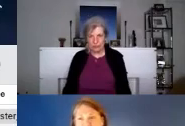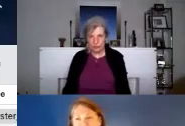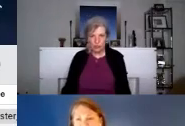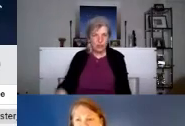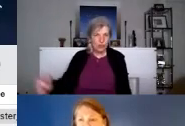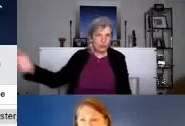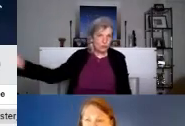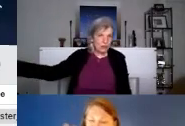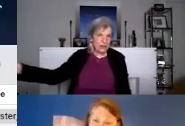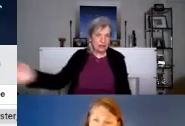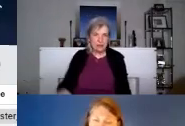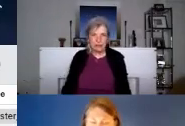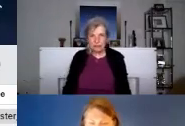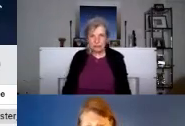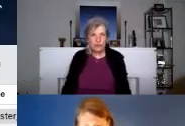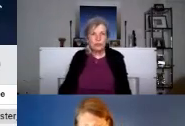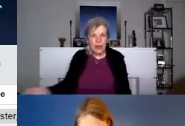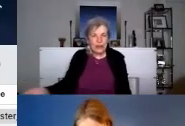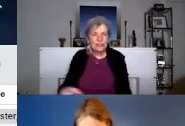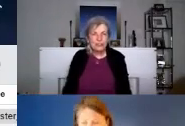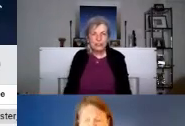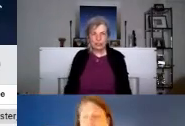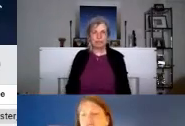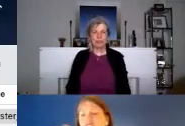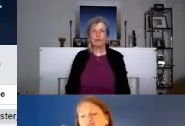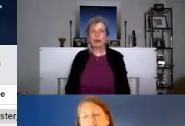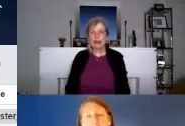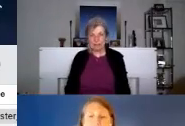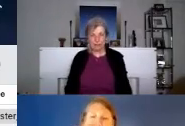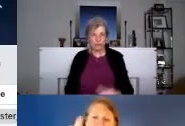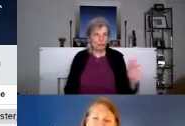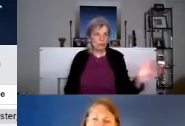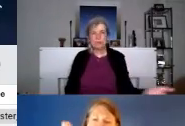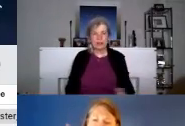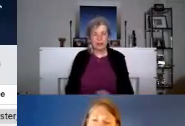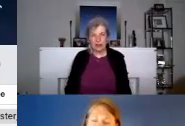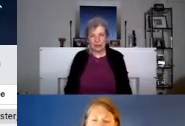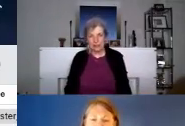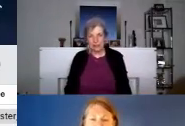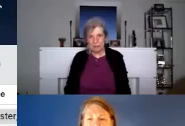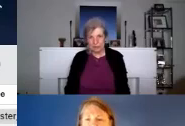07:39:33 In July, you can see something that you haven't or something that a colleague